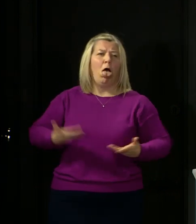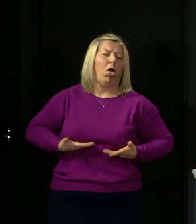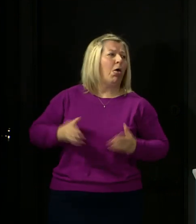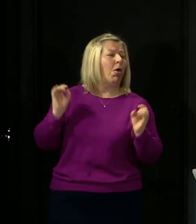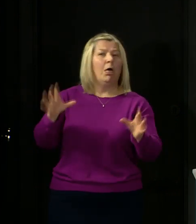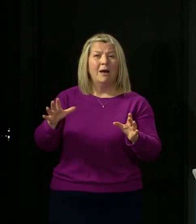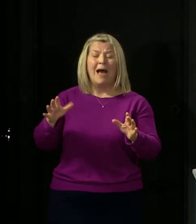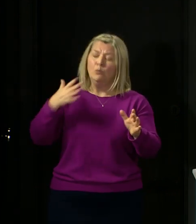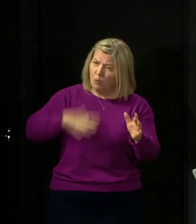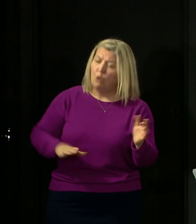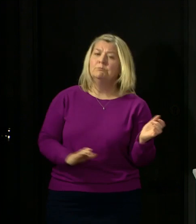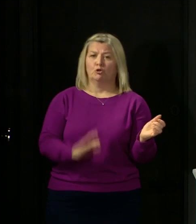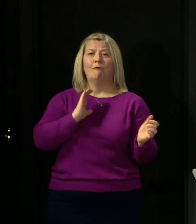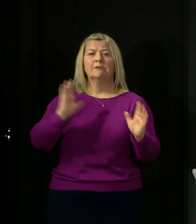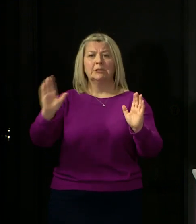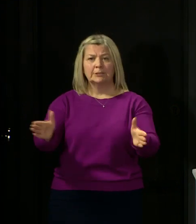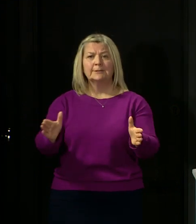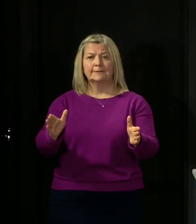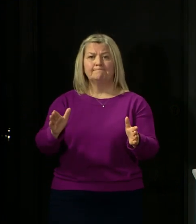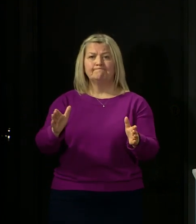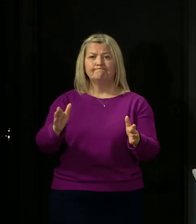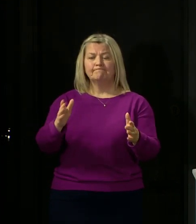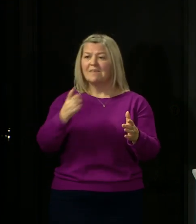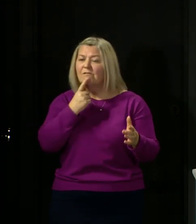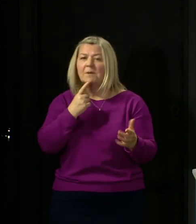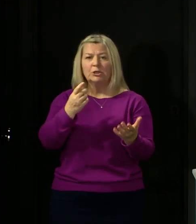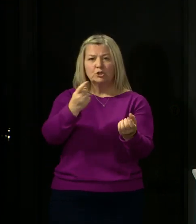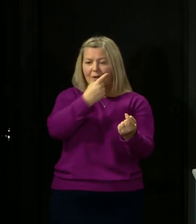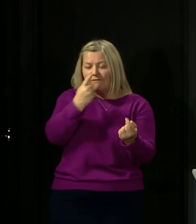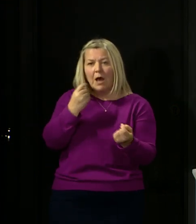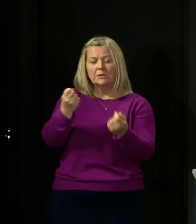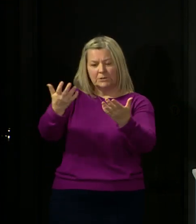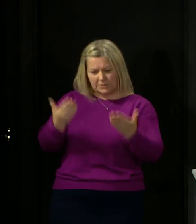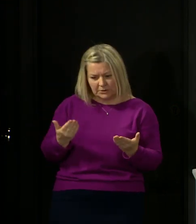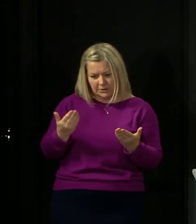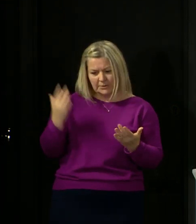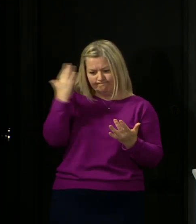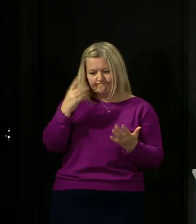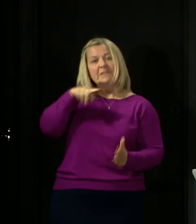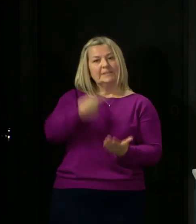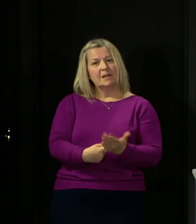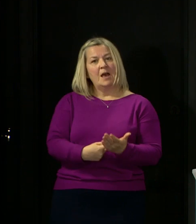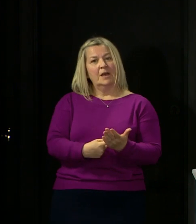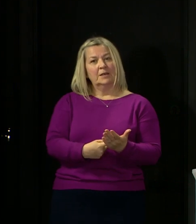starting to ease this. And as I say, people will judge whether that is right or wrong, but I make no apology for it.